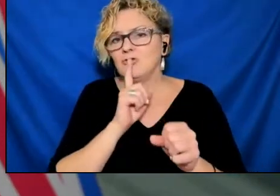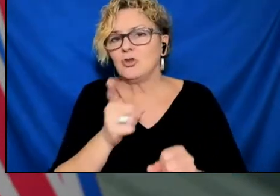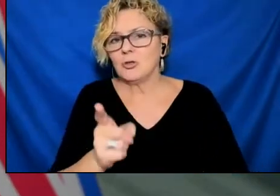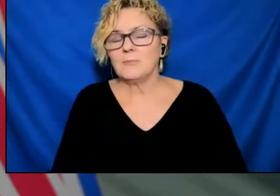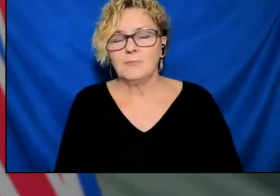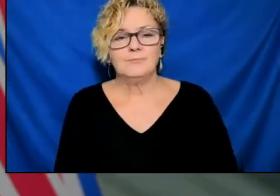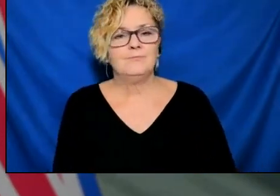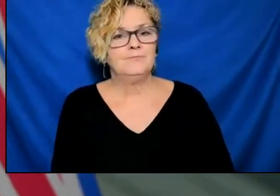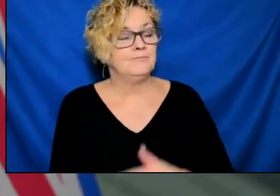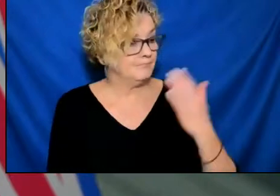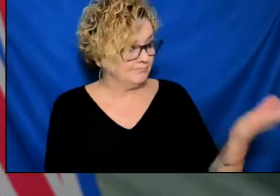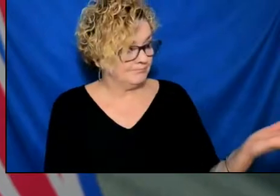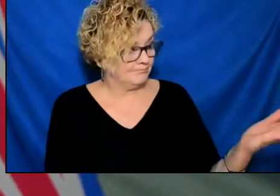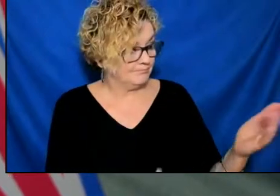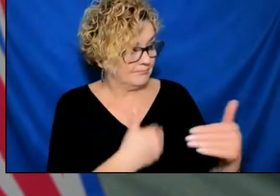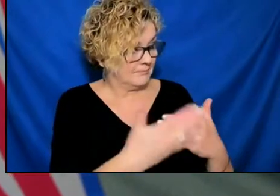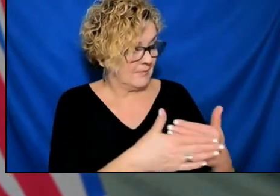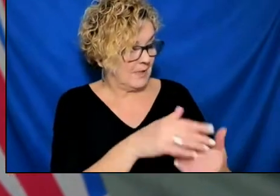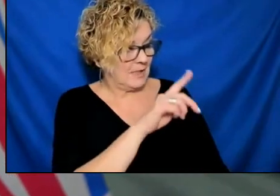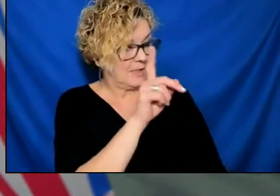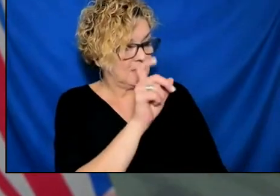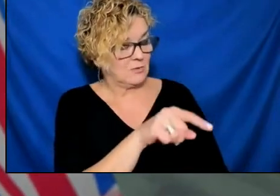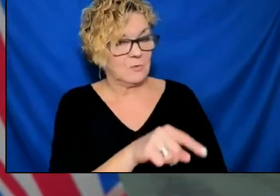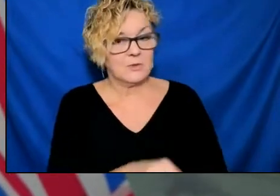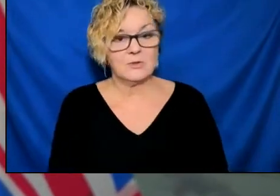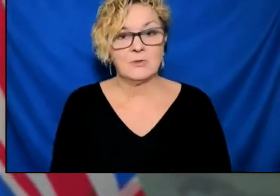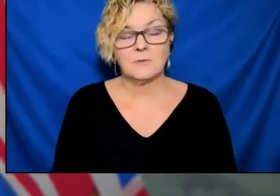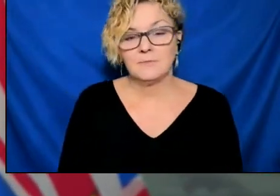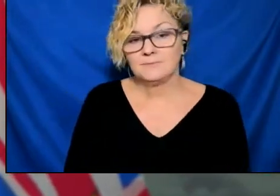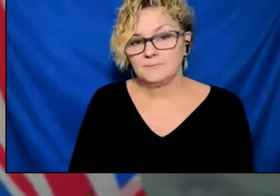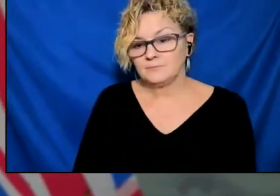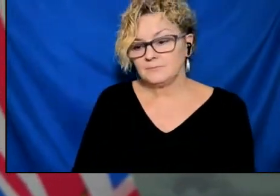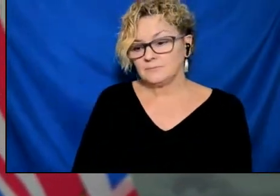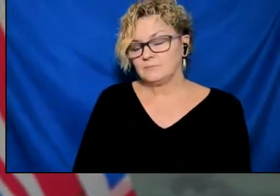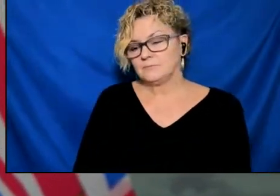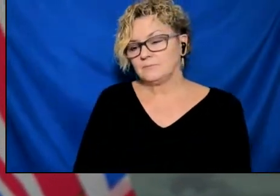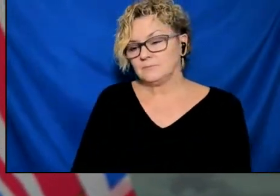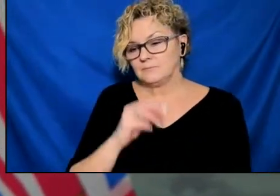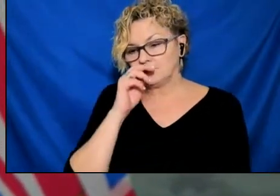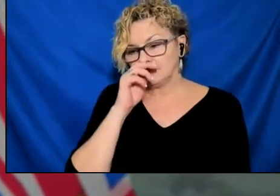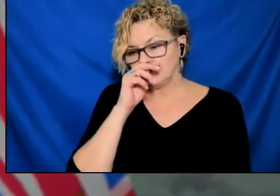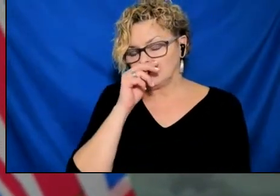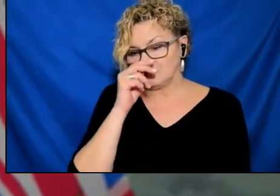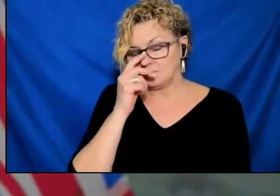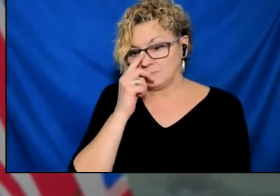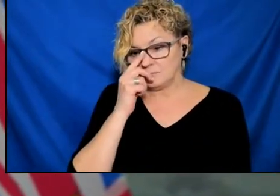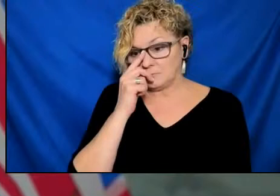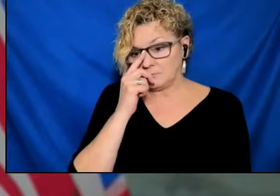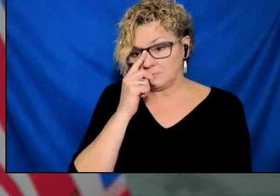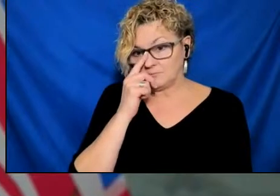Our next question is from Lisa Cardasco, Vancouver Sun. Please go ahead.